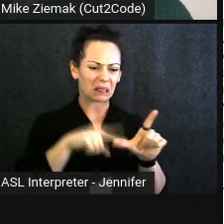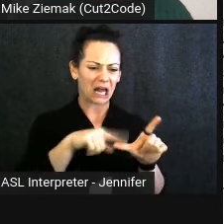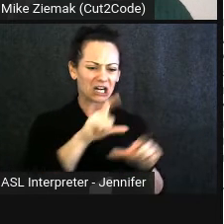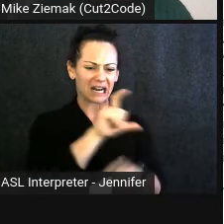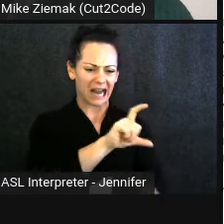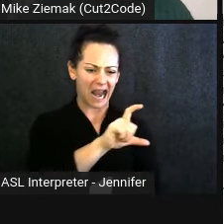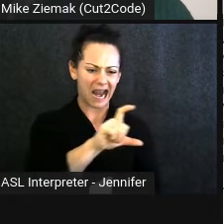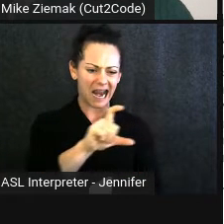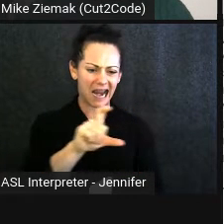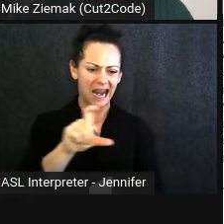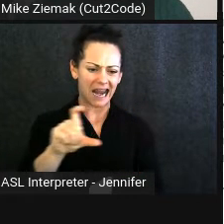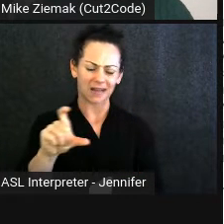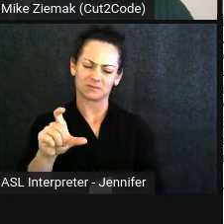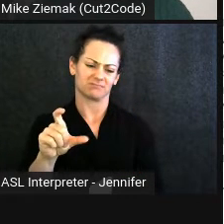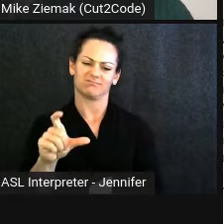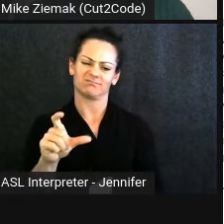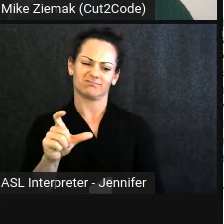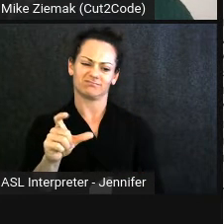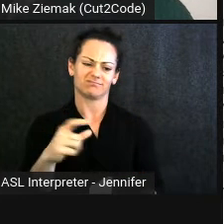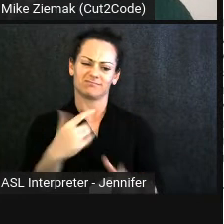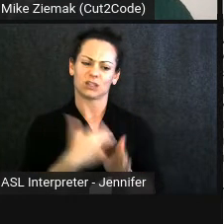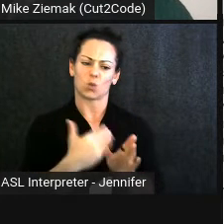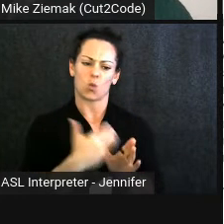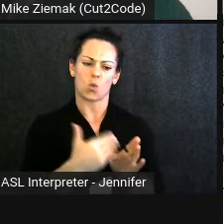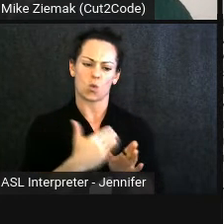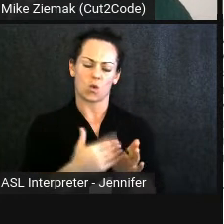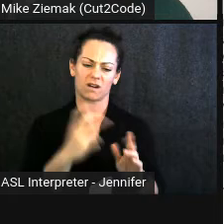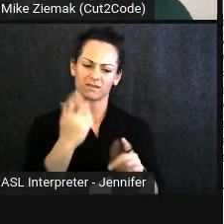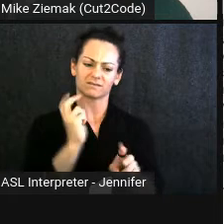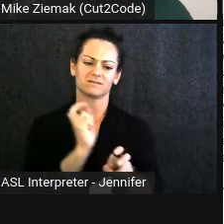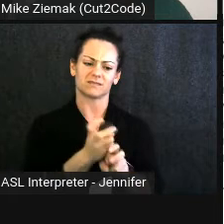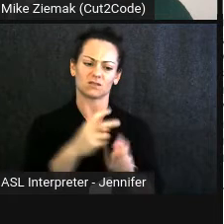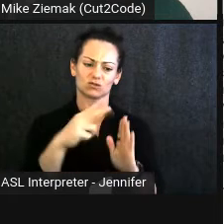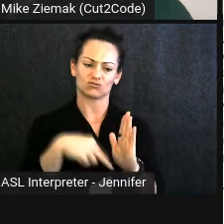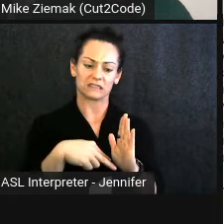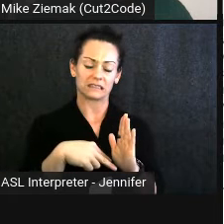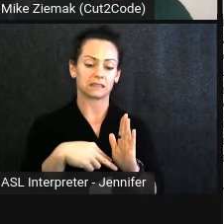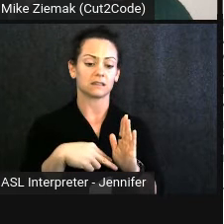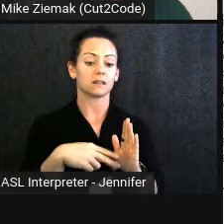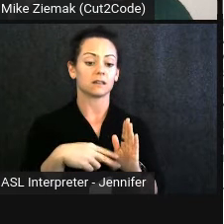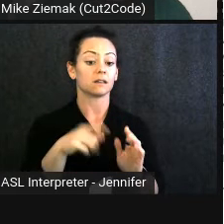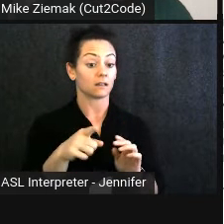Another thing, if your copy contains URLs, like we have here,